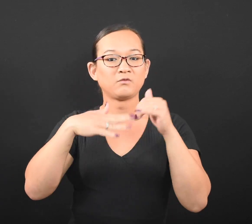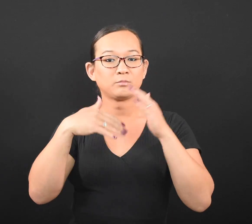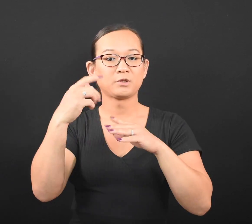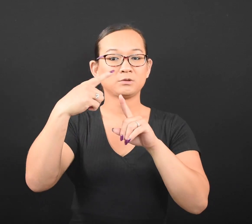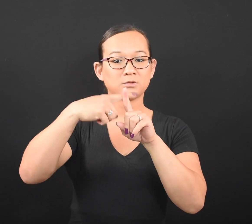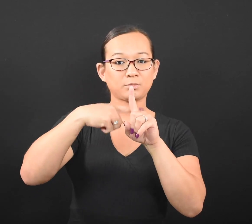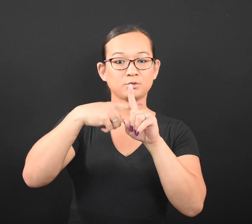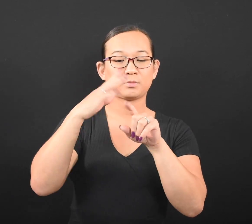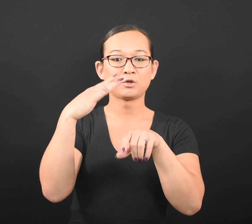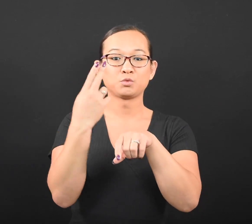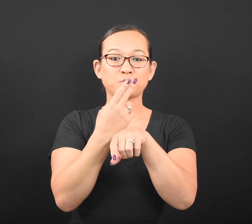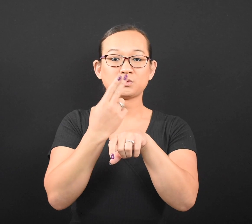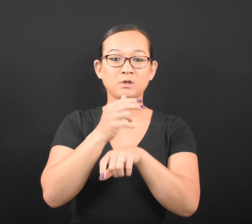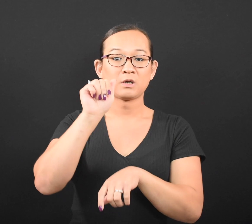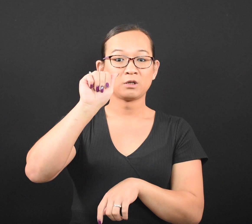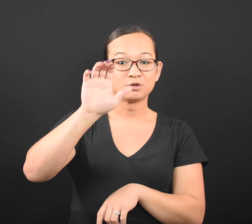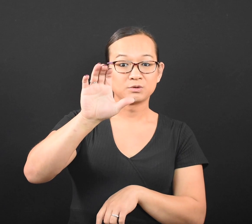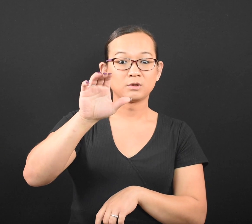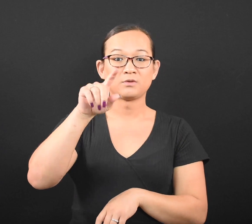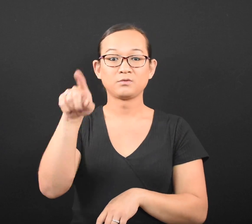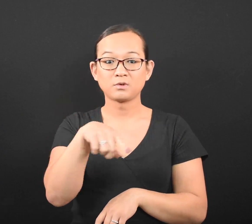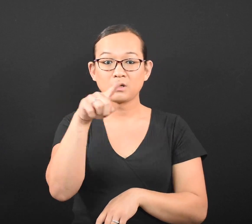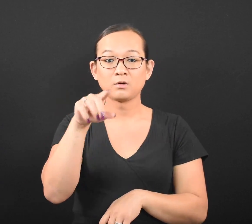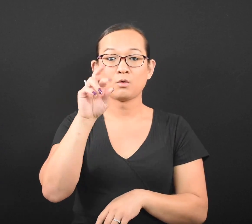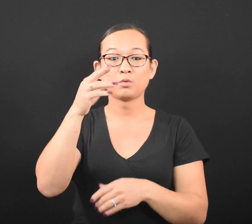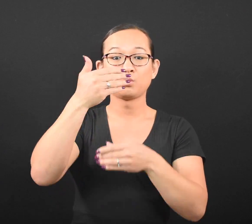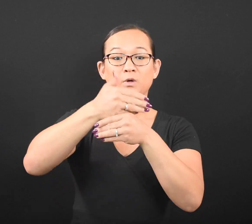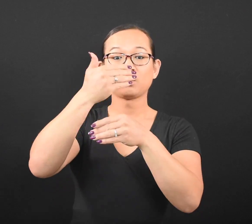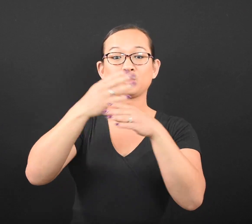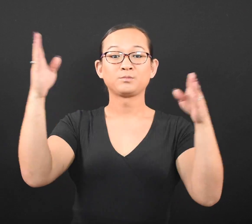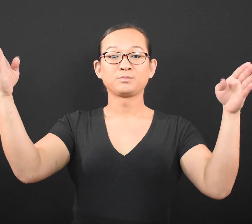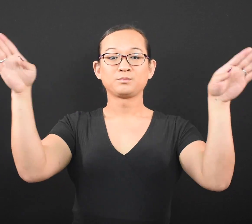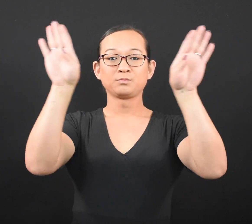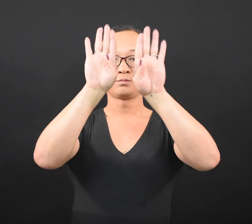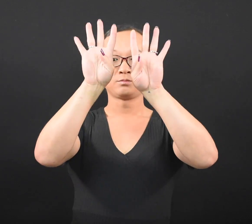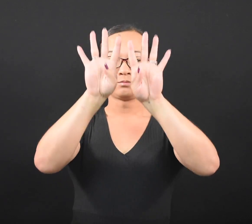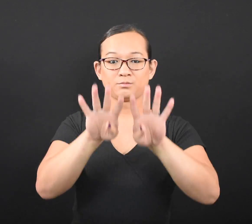temperature by using air conditioners, heat pumps, fans, and window shades.